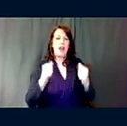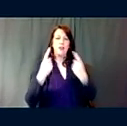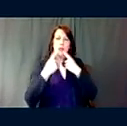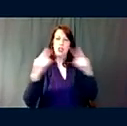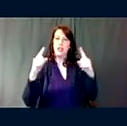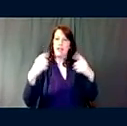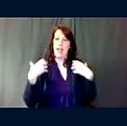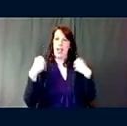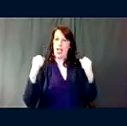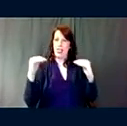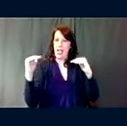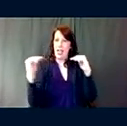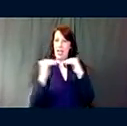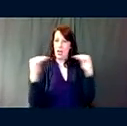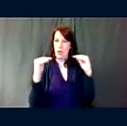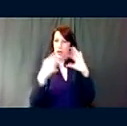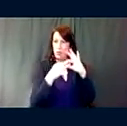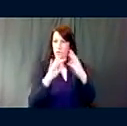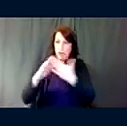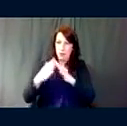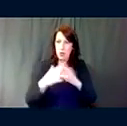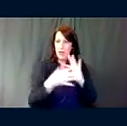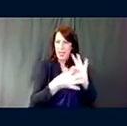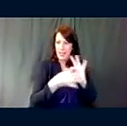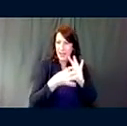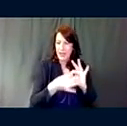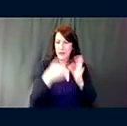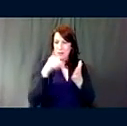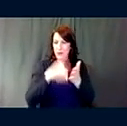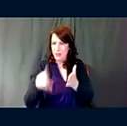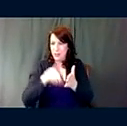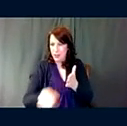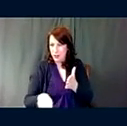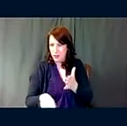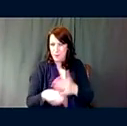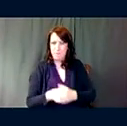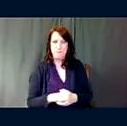HEALTH EQUITY THROUGH COMMUNITY ENGAGED RESEARCH. NEXT PLEASE.